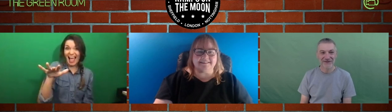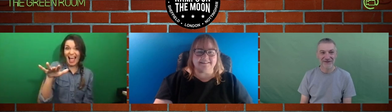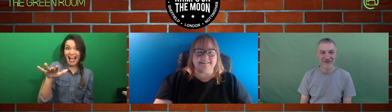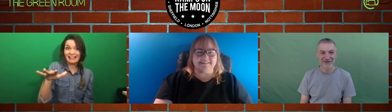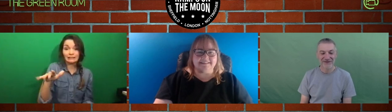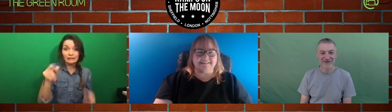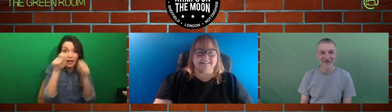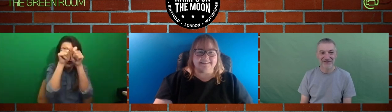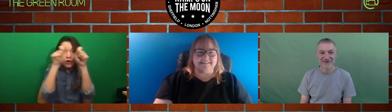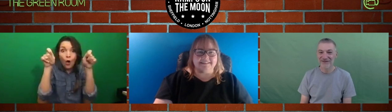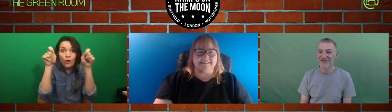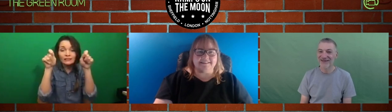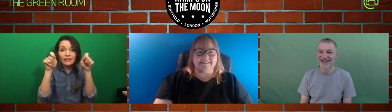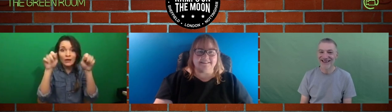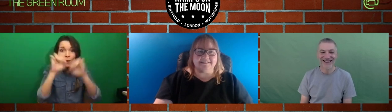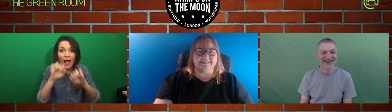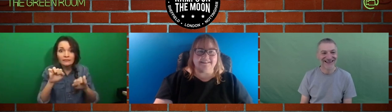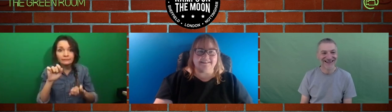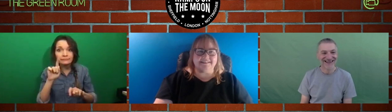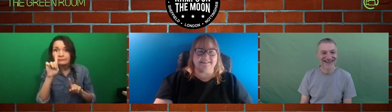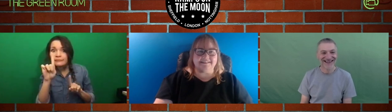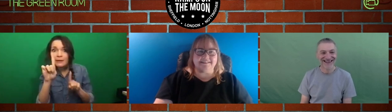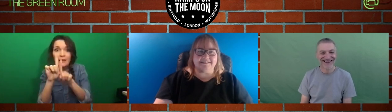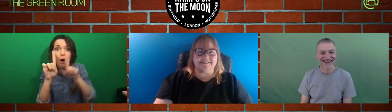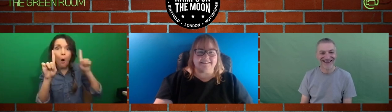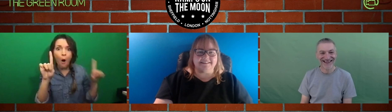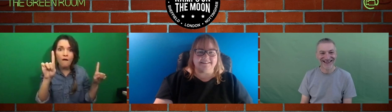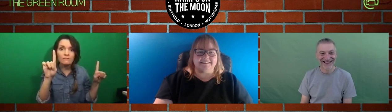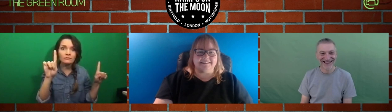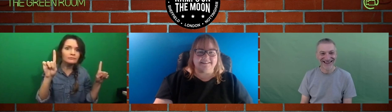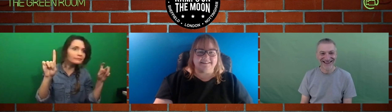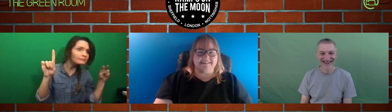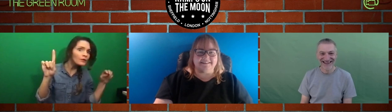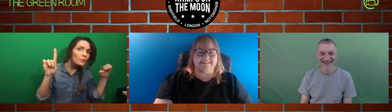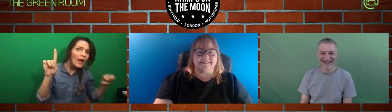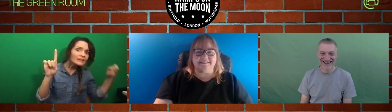curtain. I was in the off stage curtain waiting there going and we were waiting